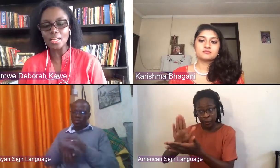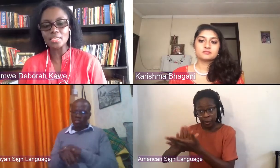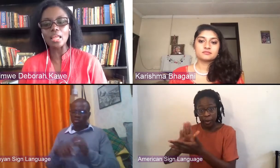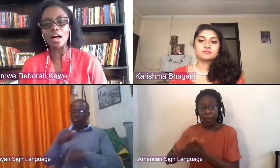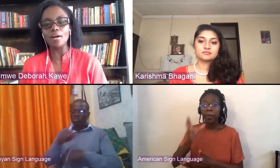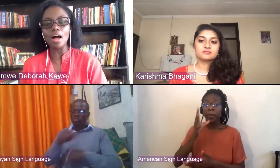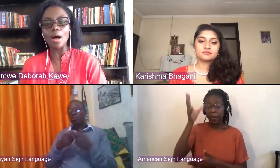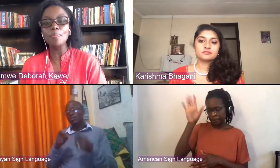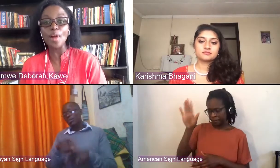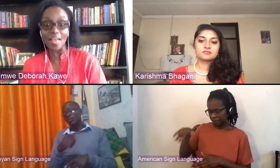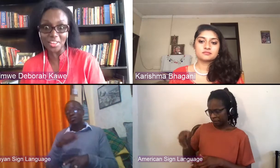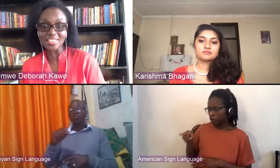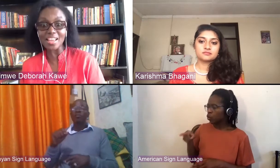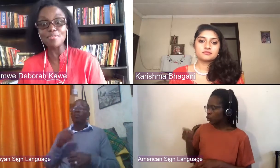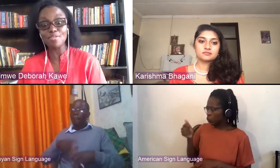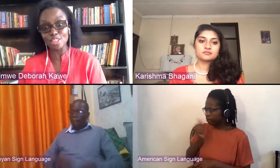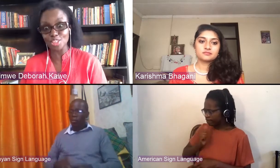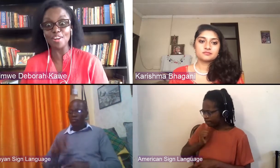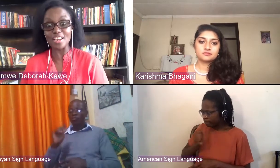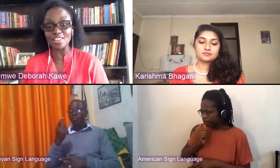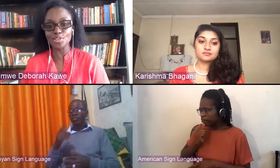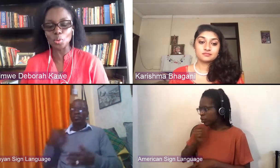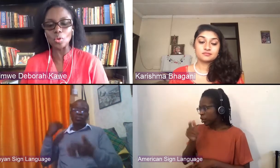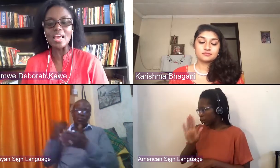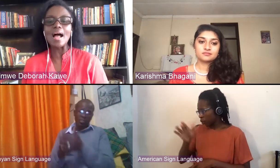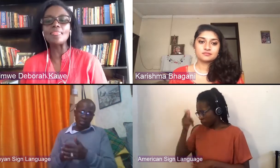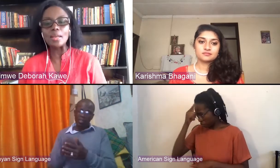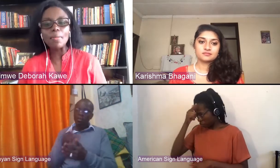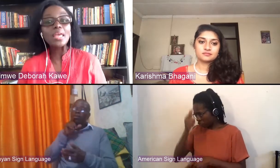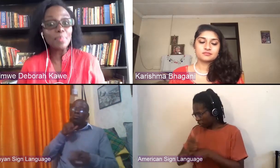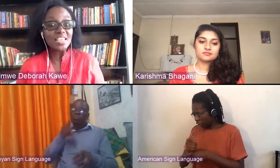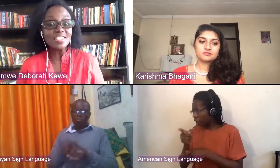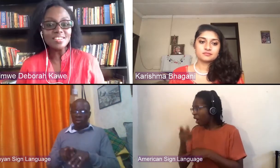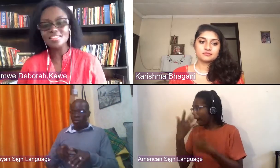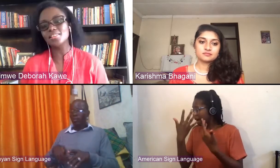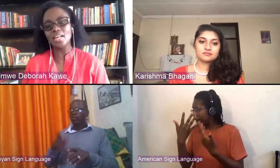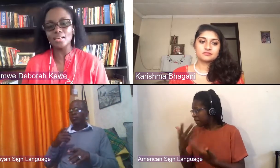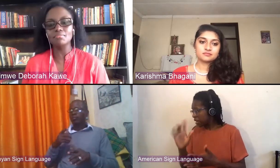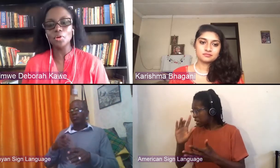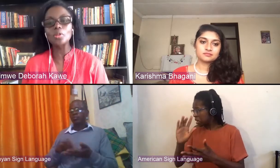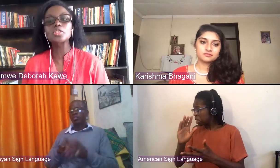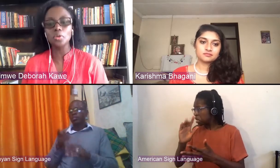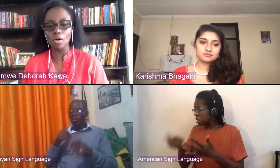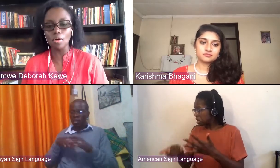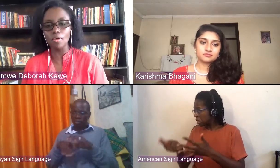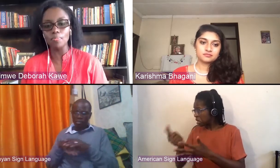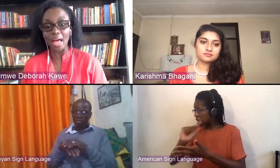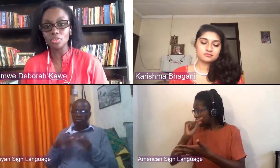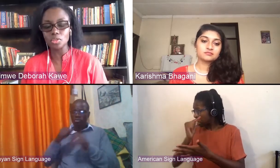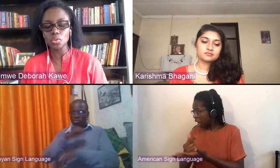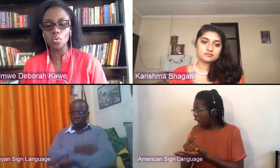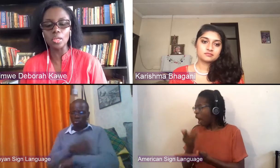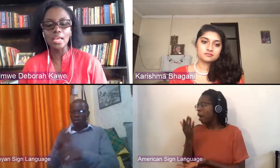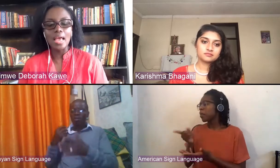until her brothers have reached far in school. And then maybe she can also go back to school